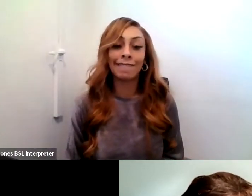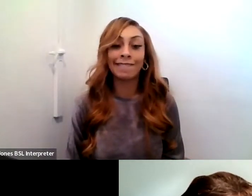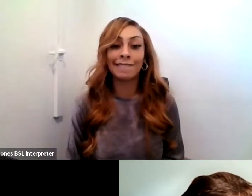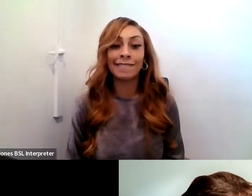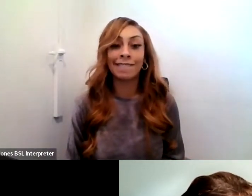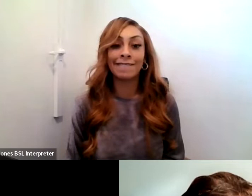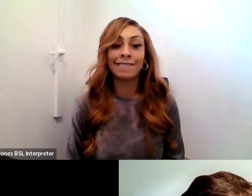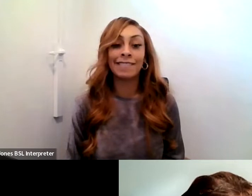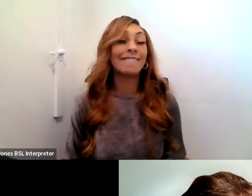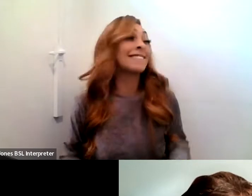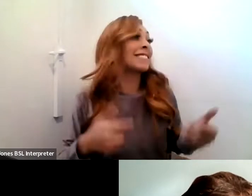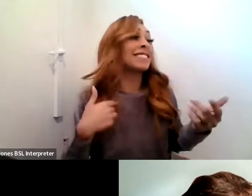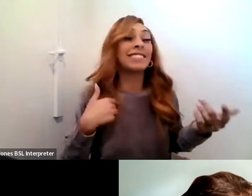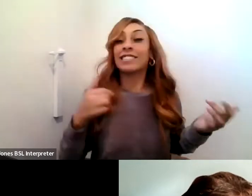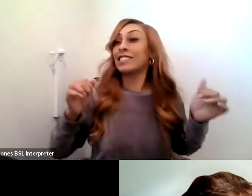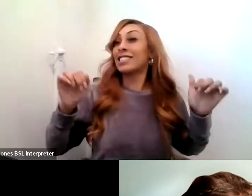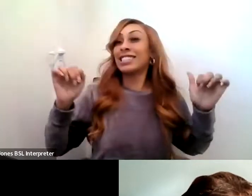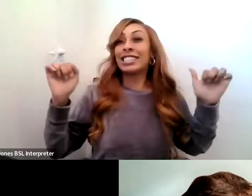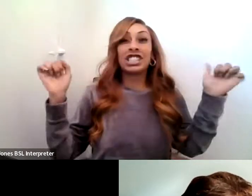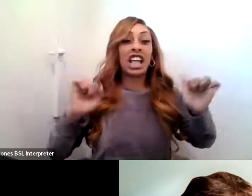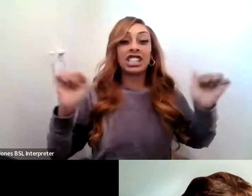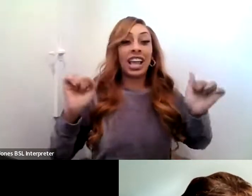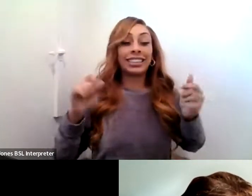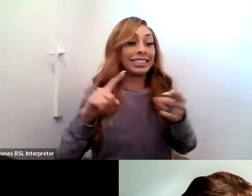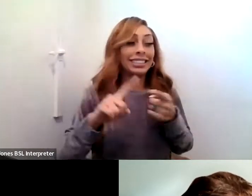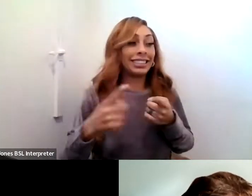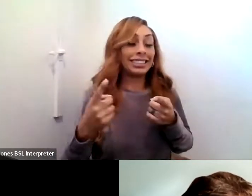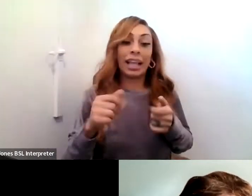that we're in a place where there isn't a kind of best practice